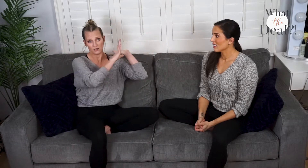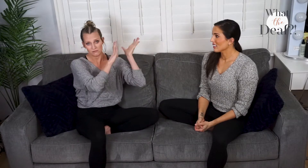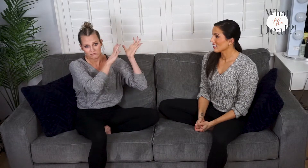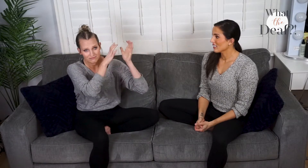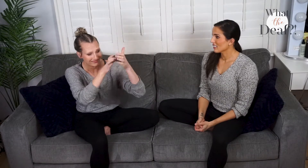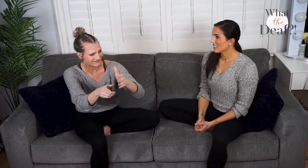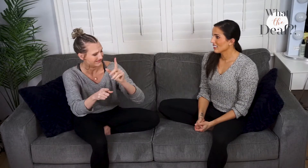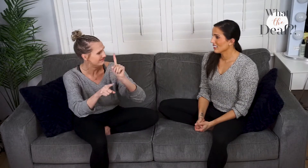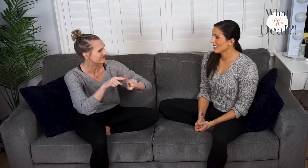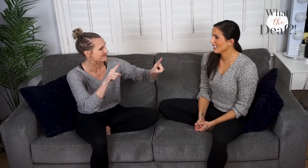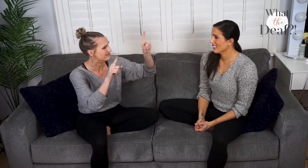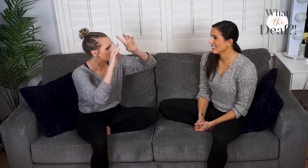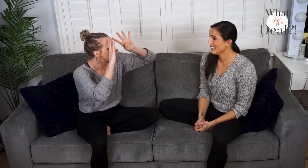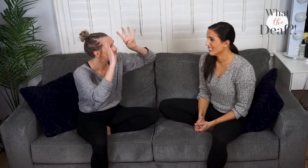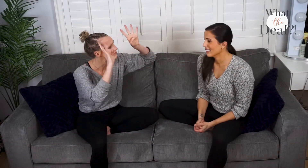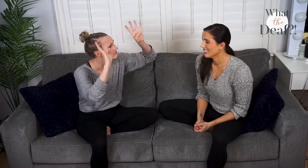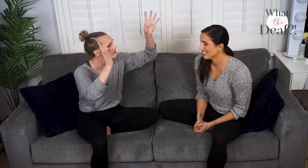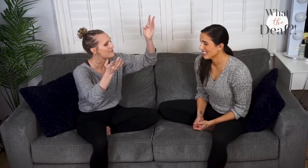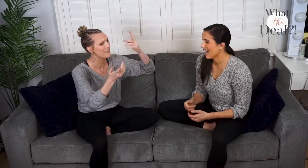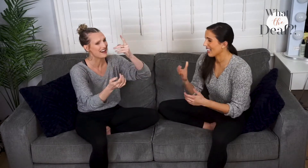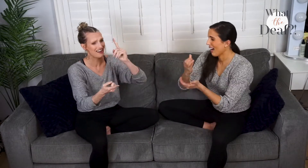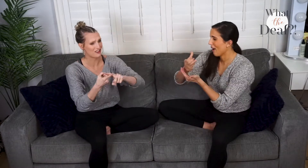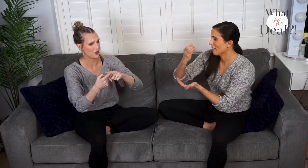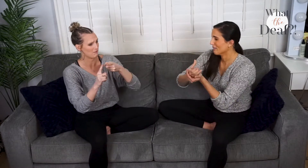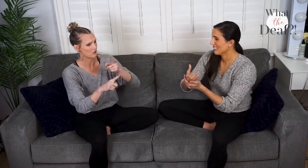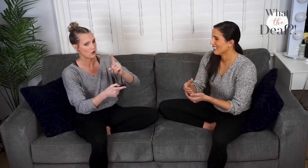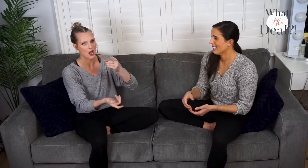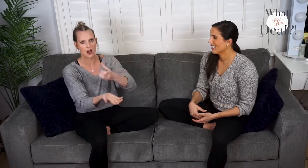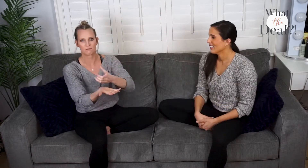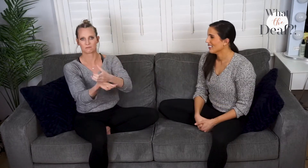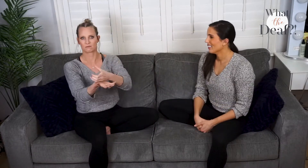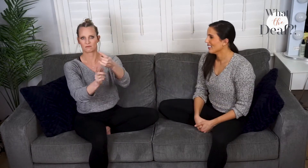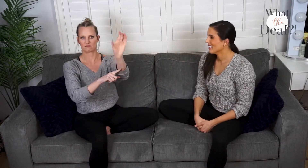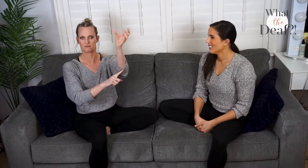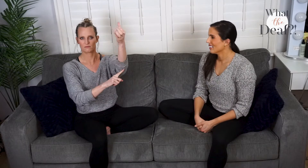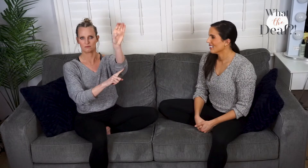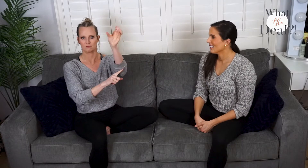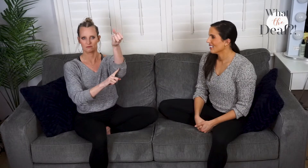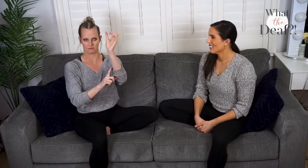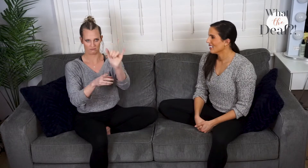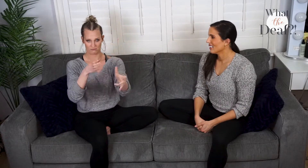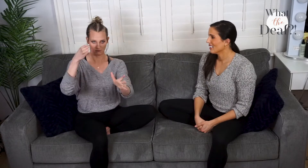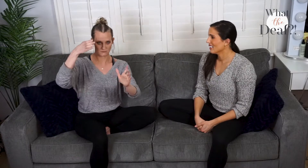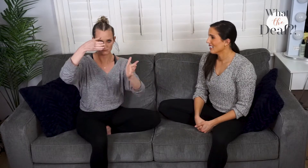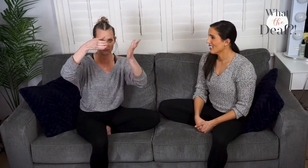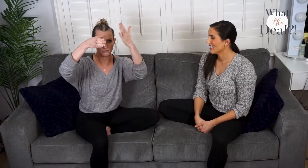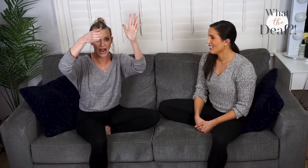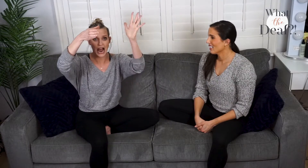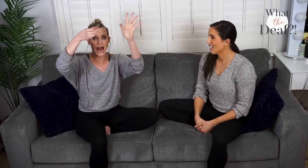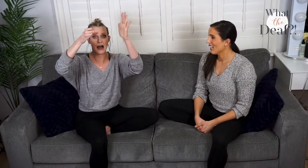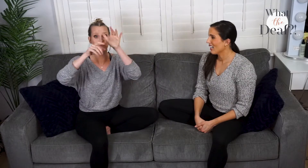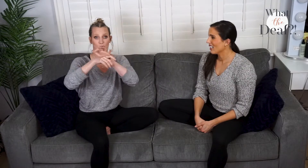And then they brought out, I don't know, all sorts of ideas. - A cup. To the point where they brought out a cup. And so, and then they freaked